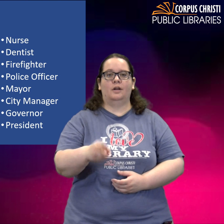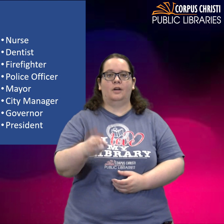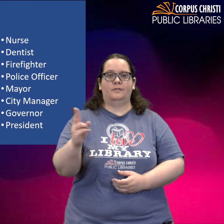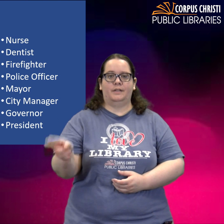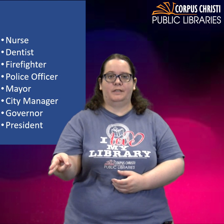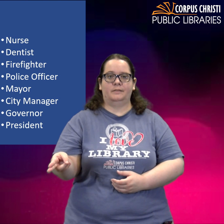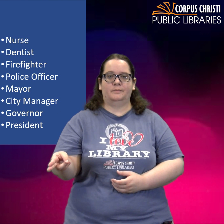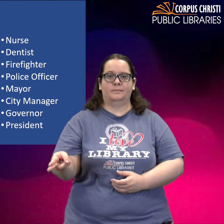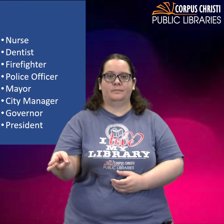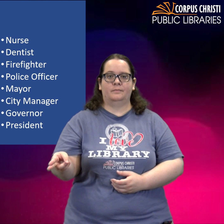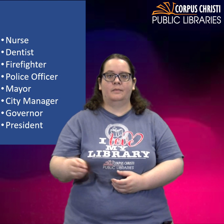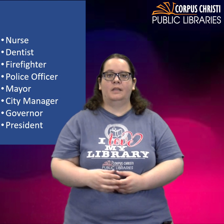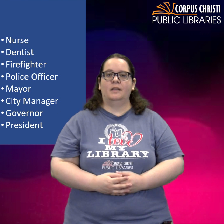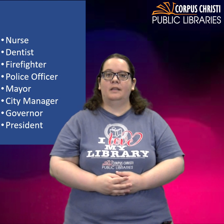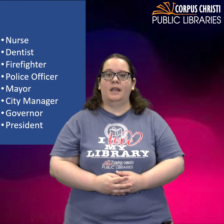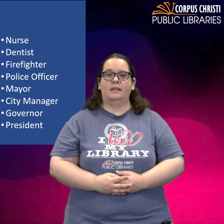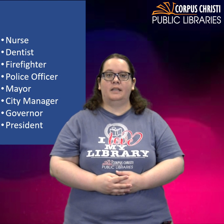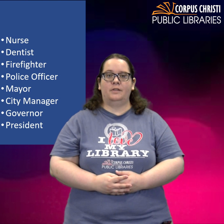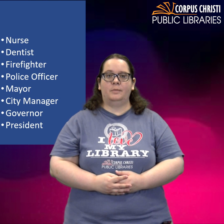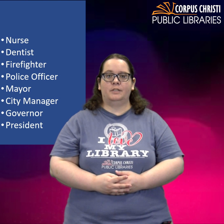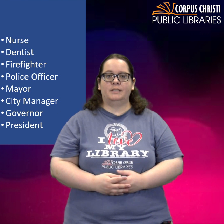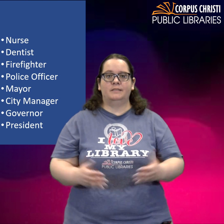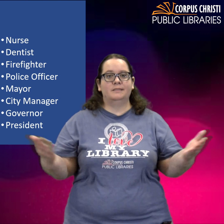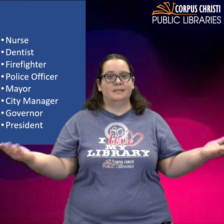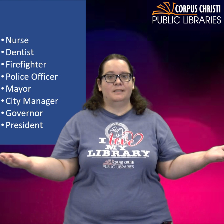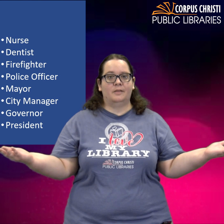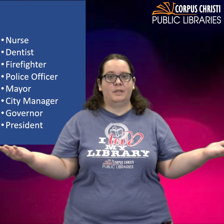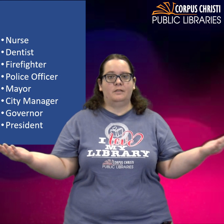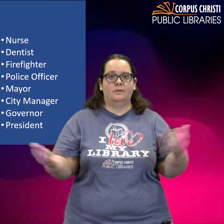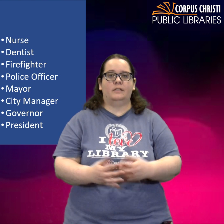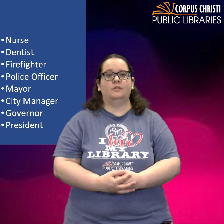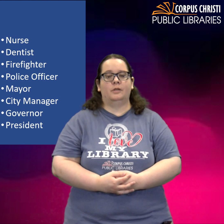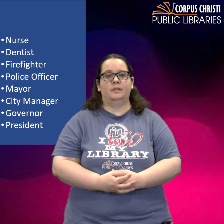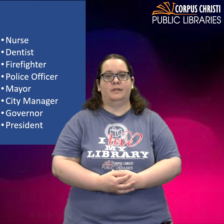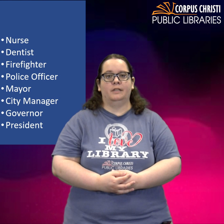Hard of Hearing. And then a hearing person, like me, who has no trouble hearing,